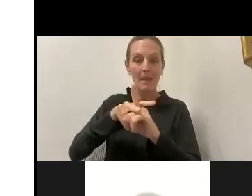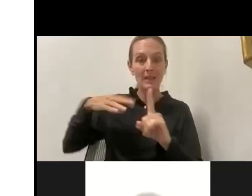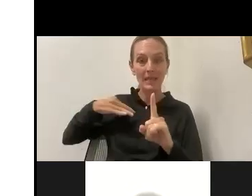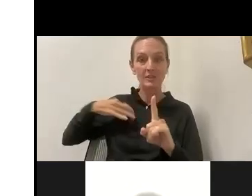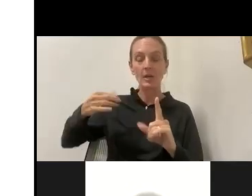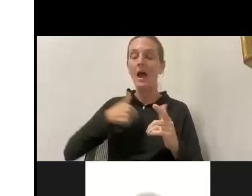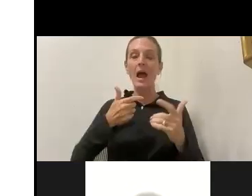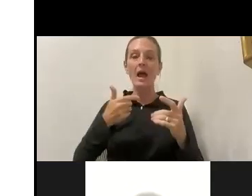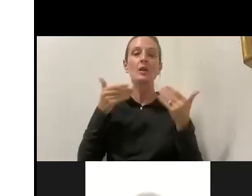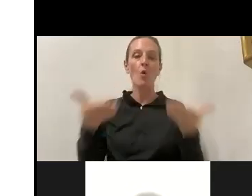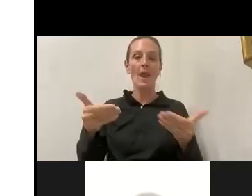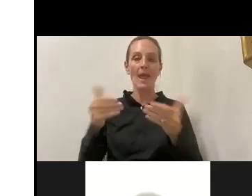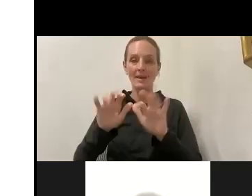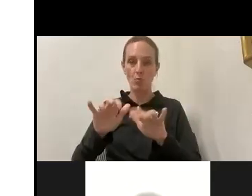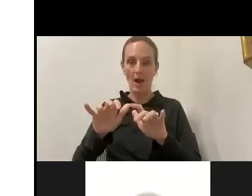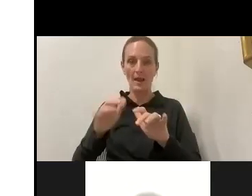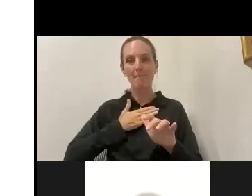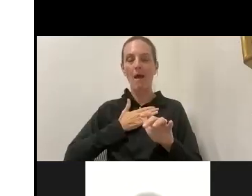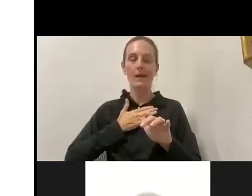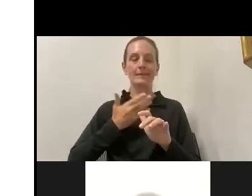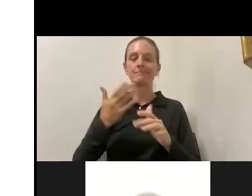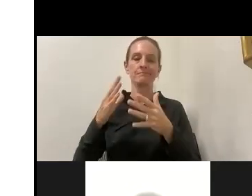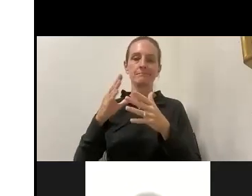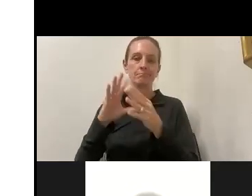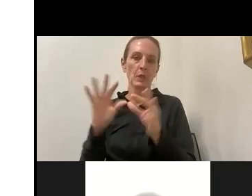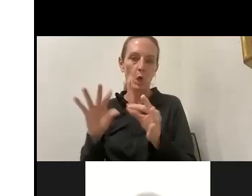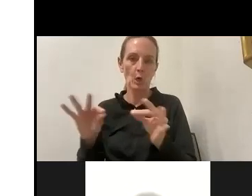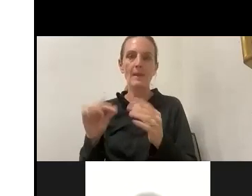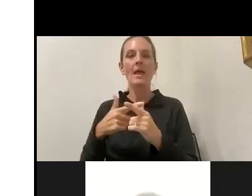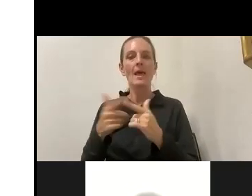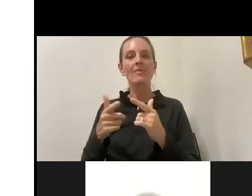and I will copy and paste into a Word document. And I do that with every single one, you will save